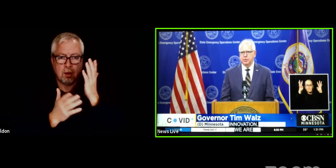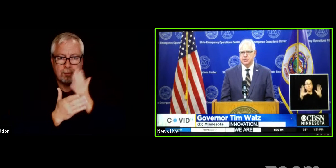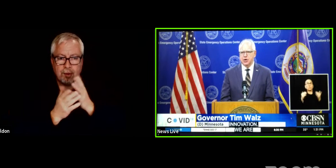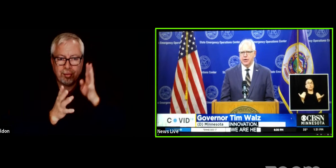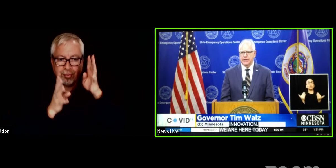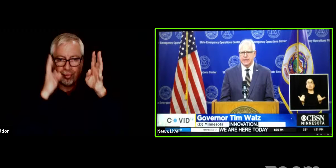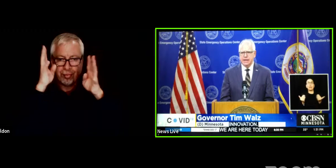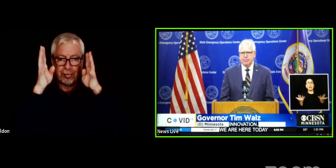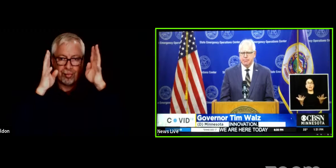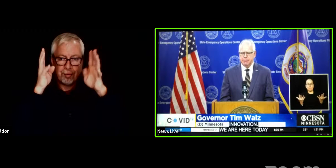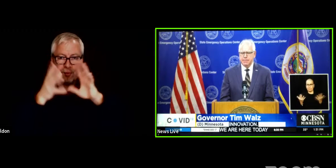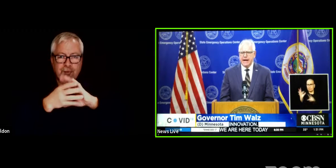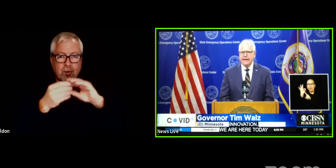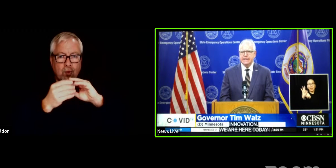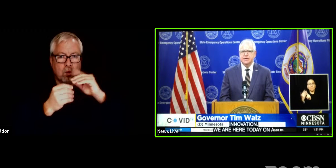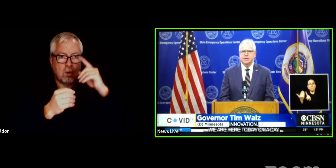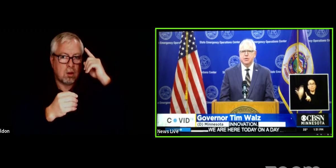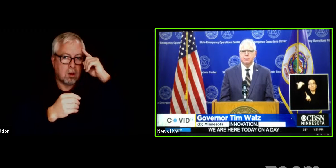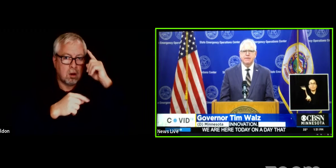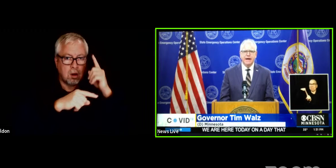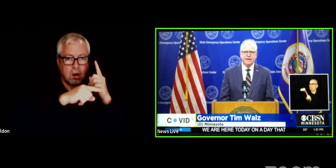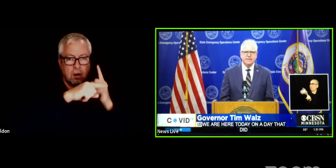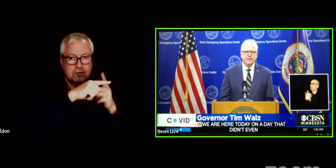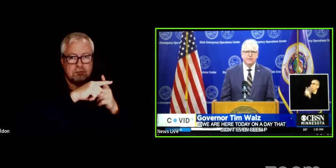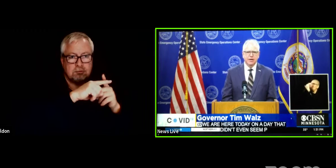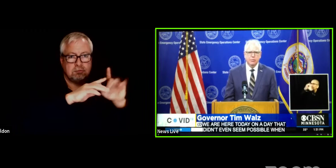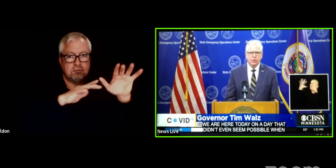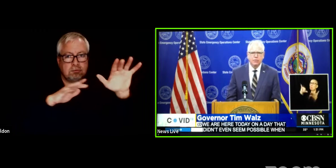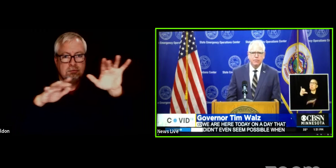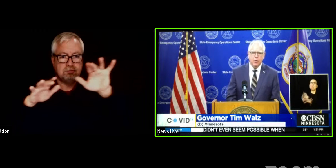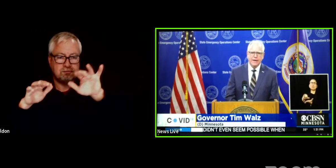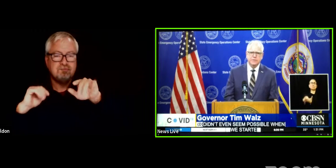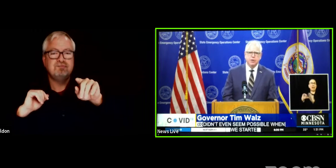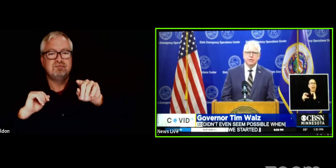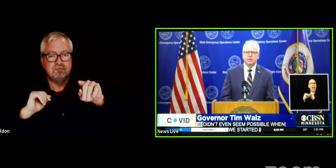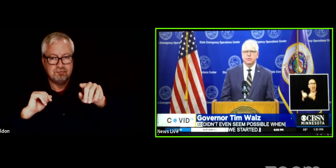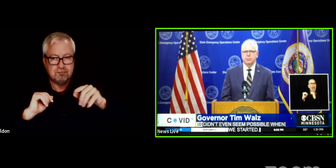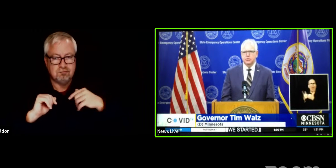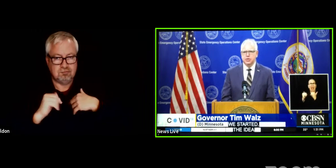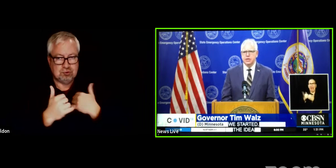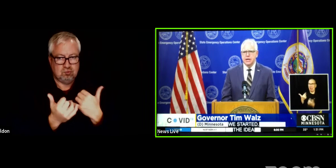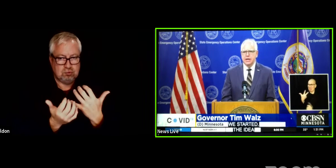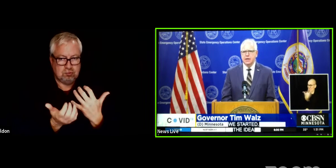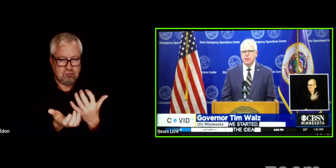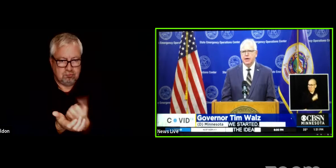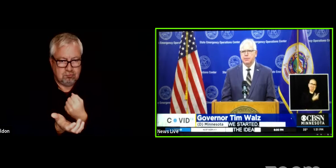WE STARTED. THE IDEA THAT THERE WOULD BE A VACCINE AVAILABLE FOR WIDEPREYED DISTRIBUTION THAT WOULD HELP US